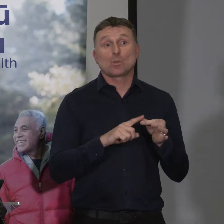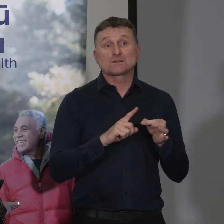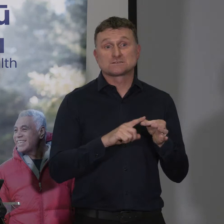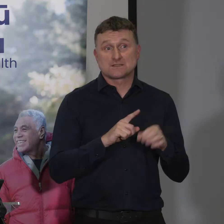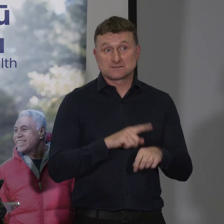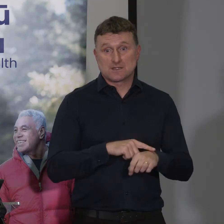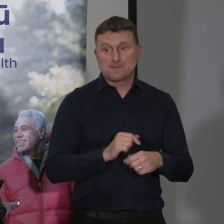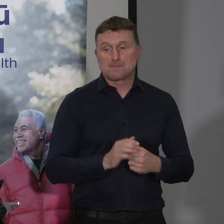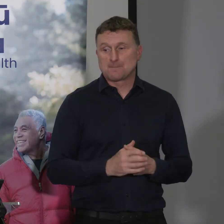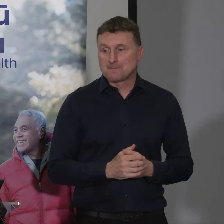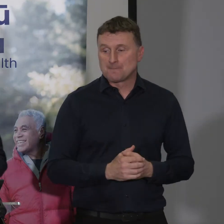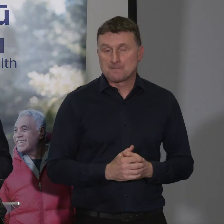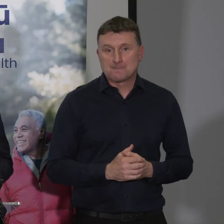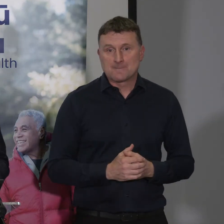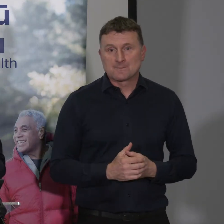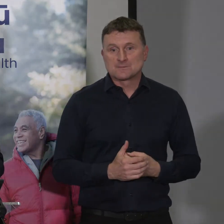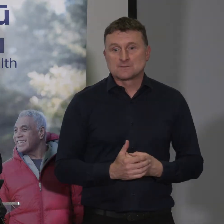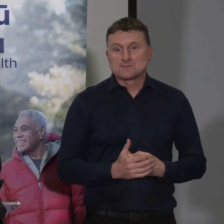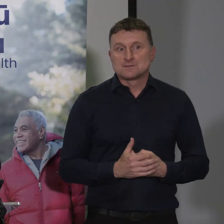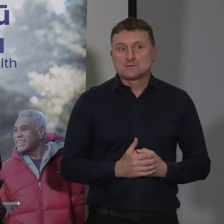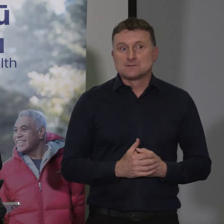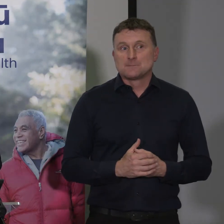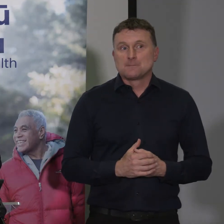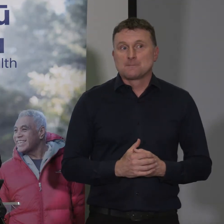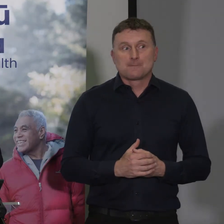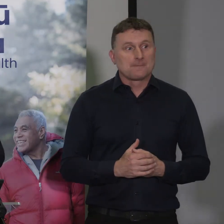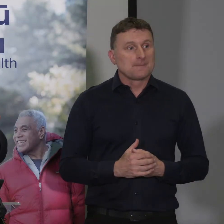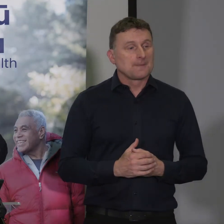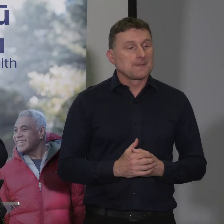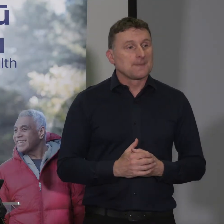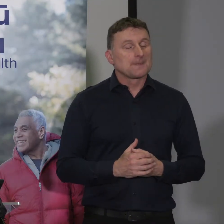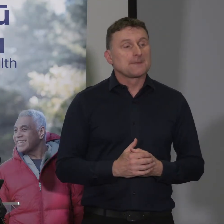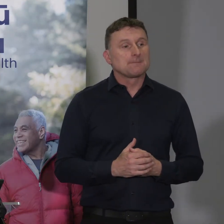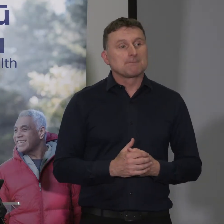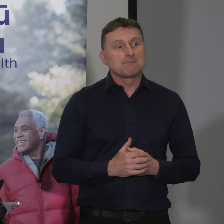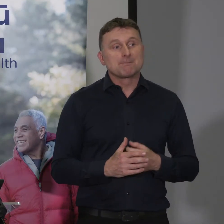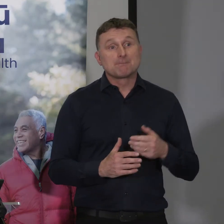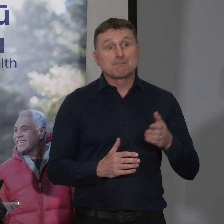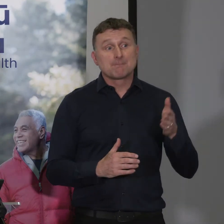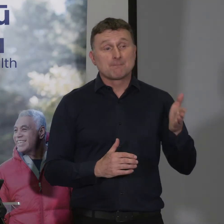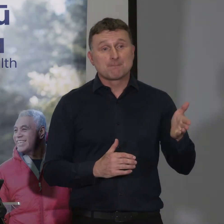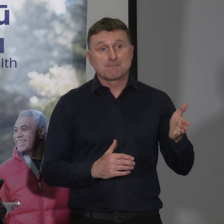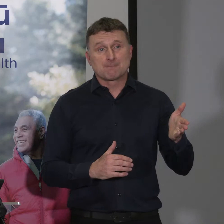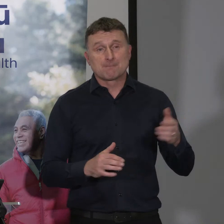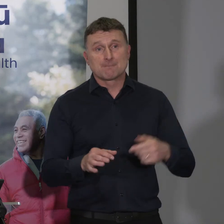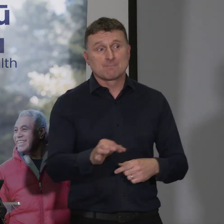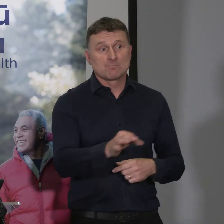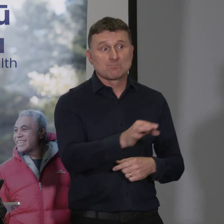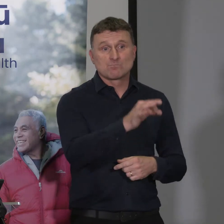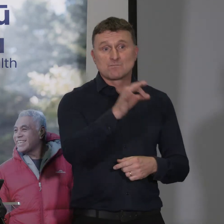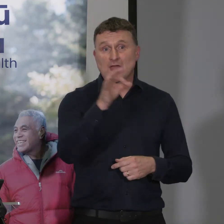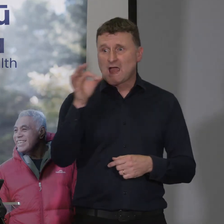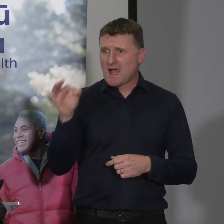invite my colleagues to join me.